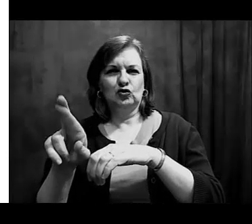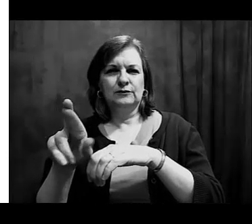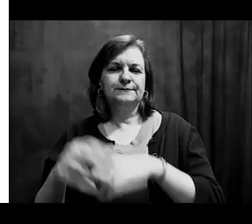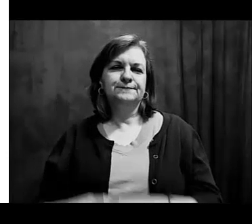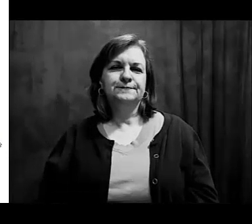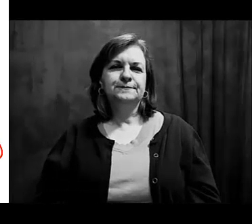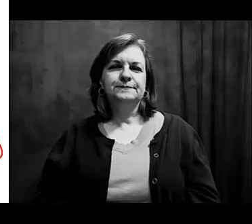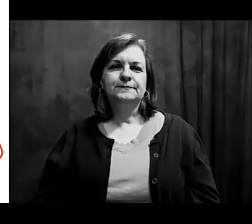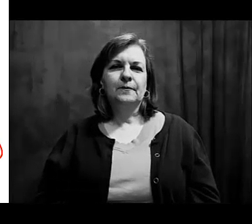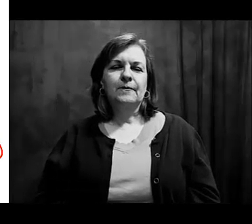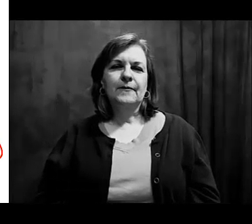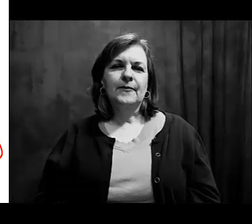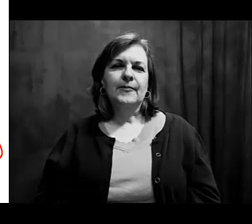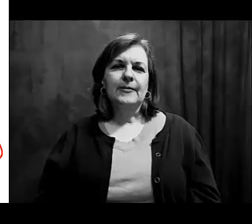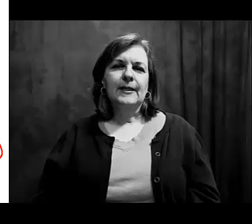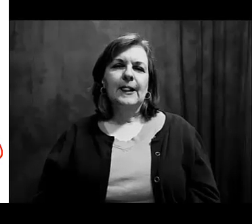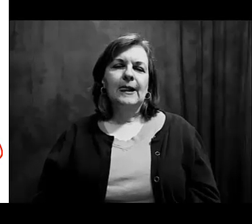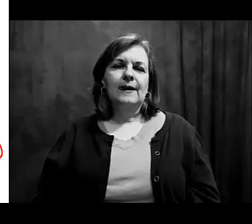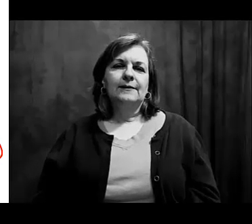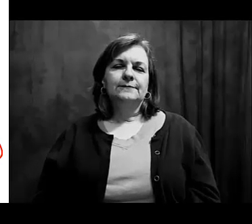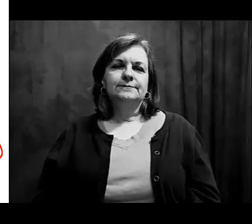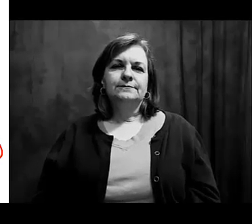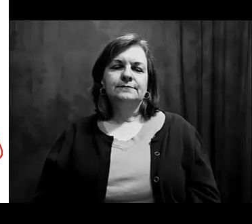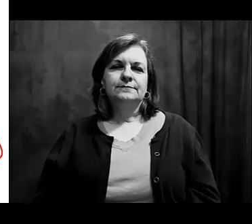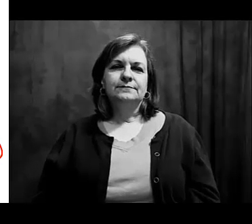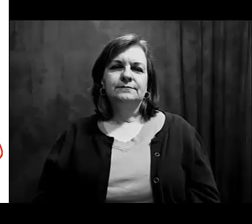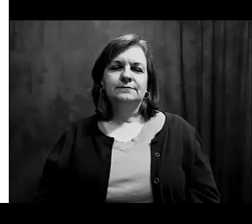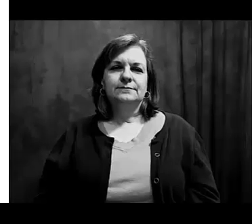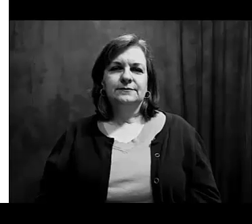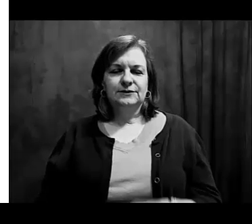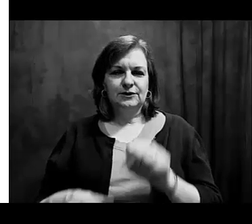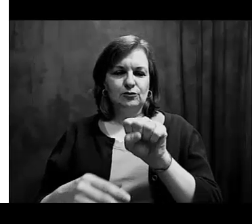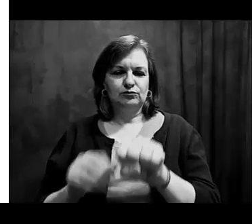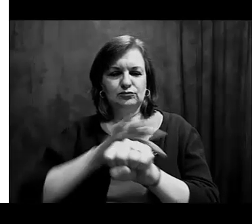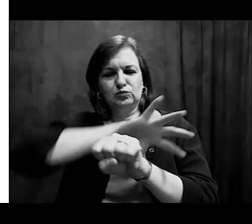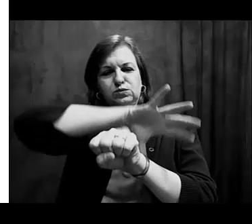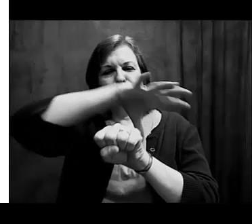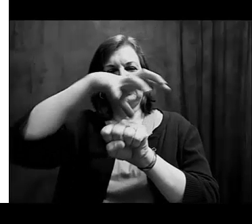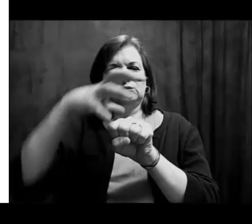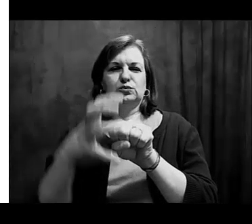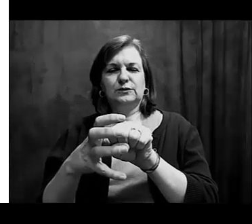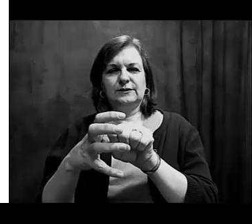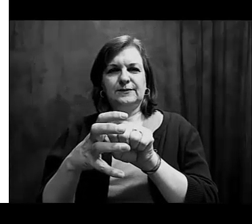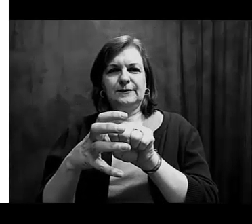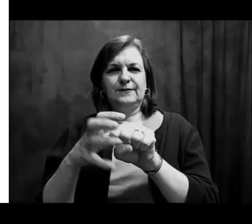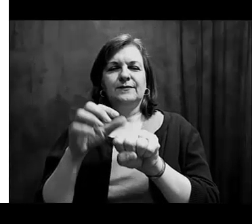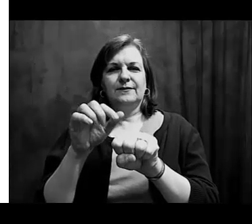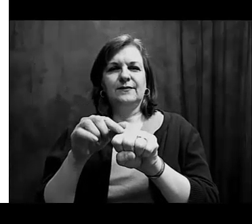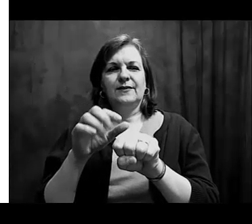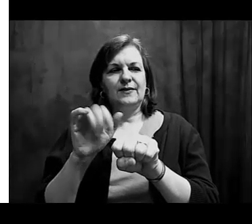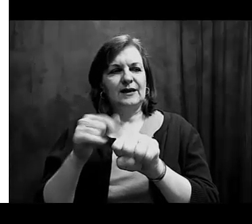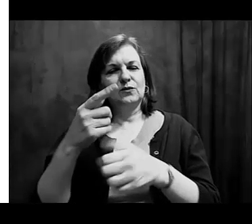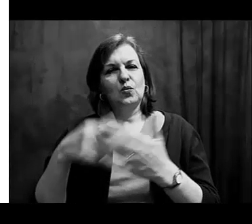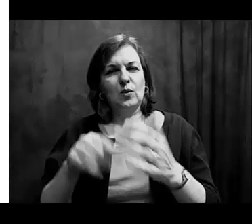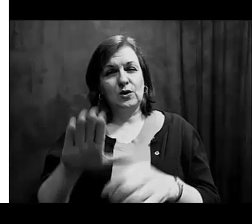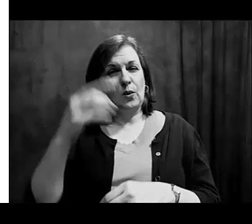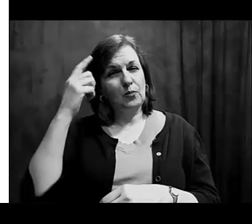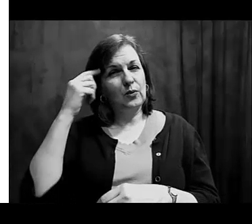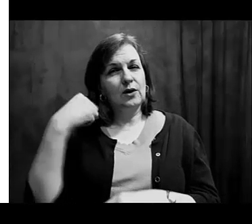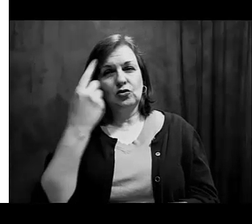so in this case looking basically at the covering on your cerebrum and this is what your brain would actually look like